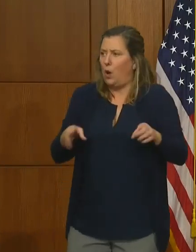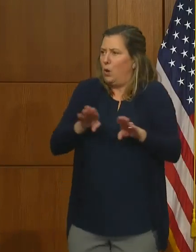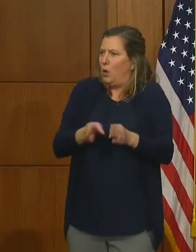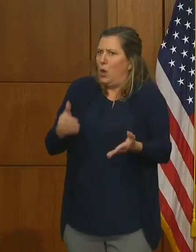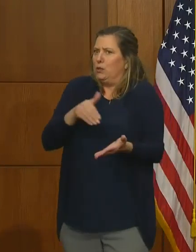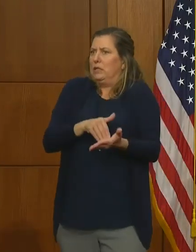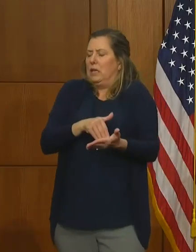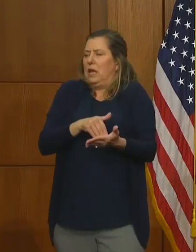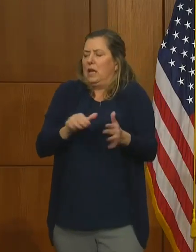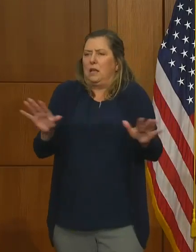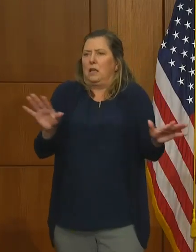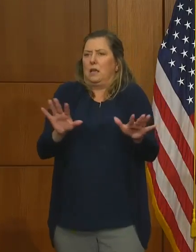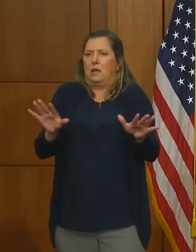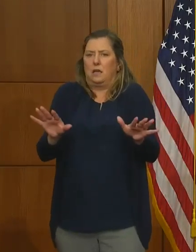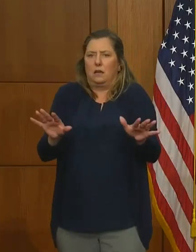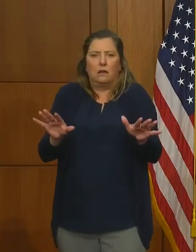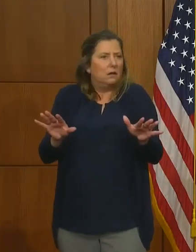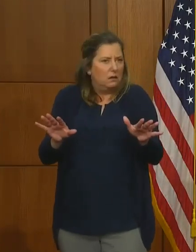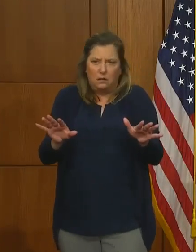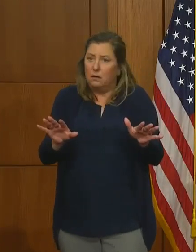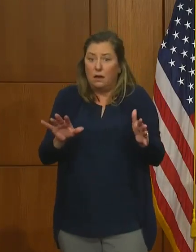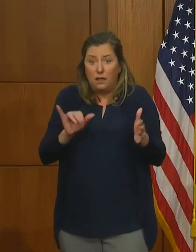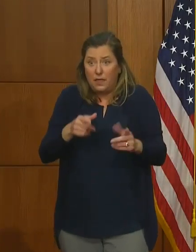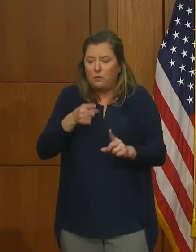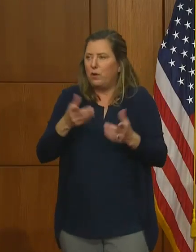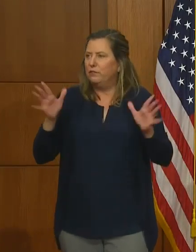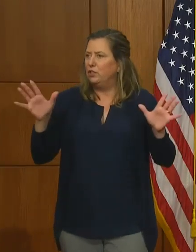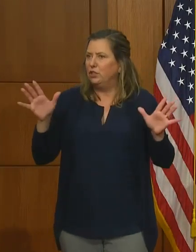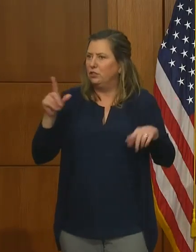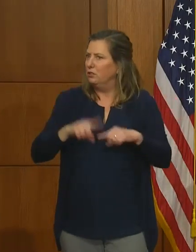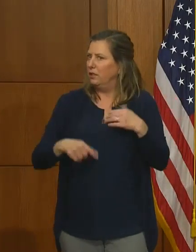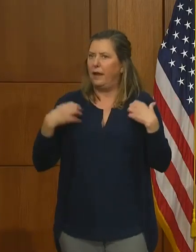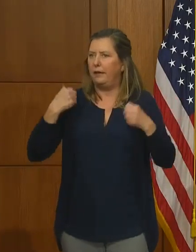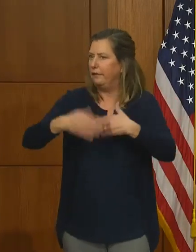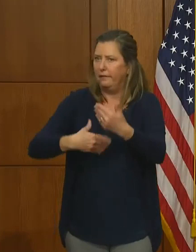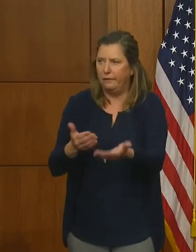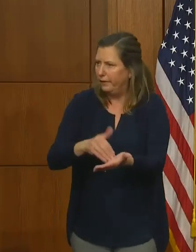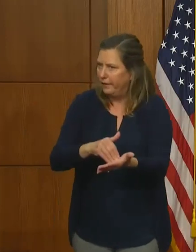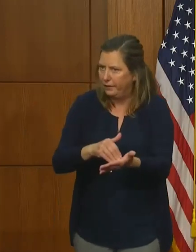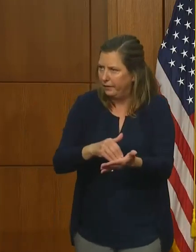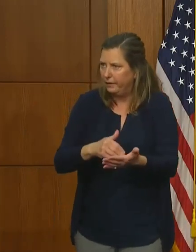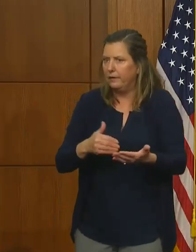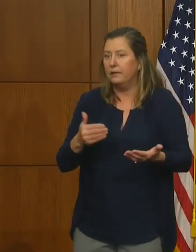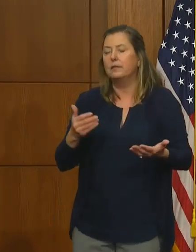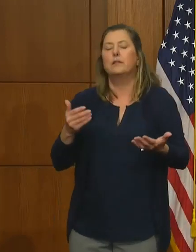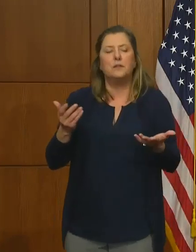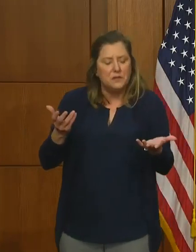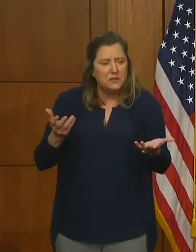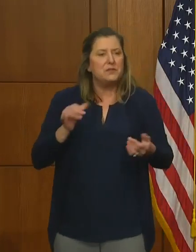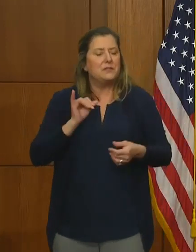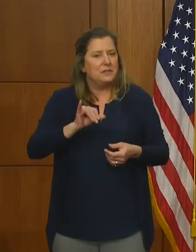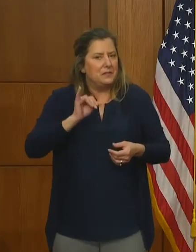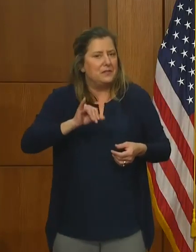BUSINESS. WE HAVE RE OPEN. THEN WE HAVE TO BACKTRACK AND CLOSE OUR BUSINESS IS DOWN AGAIN AND THEN WE'LL NEVER BE ABLE TO